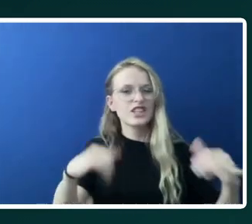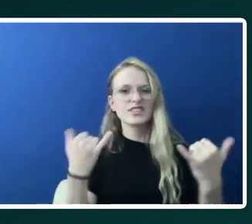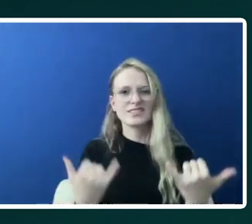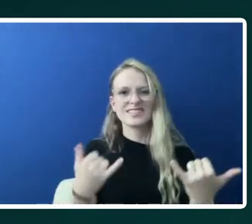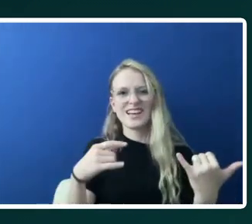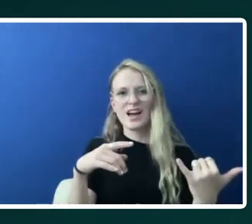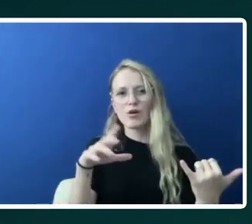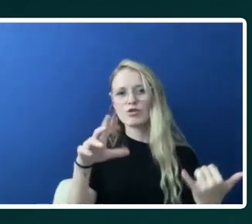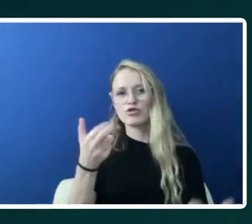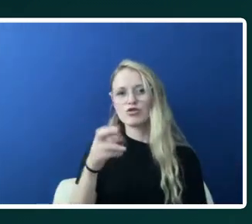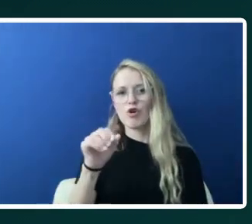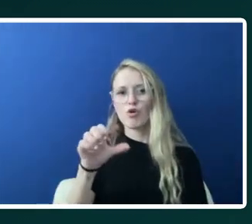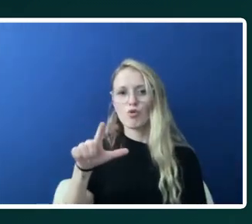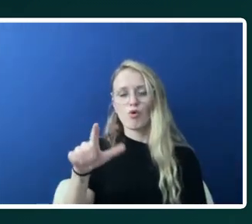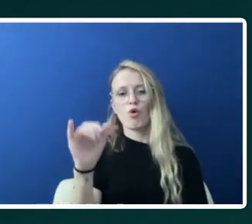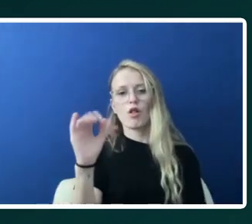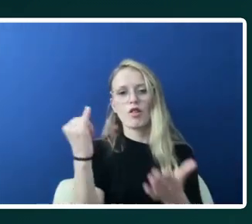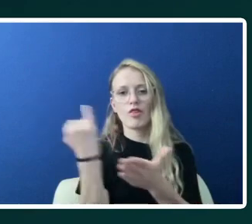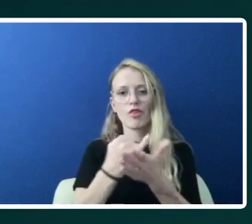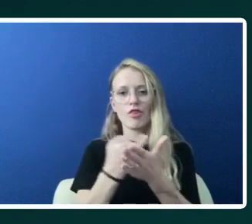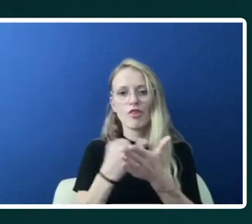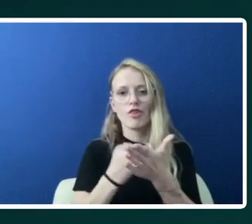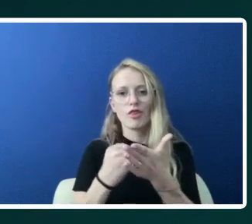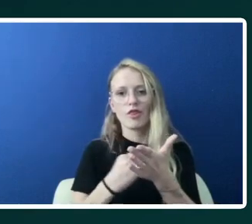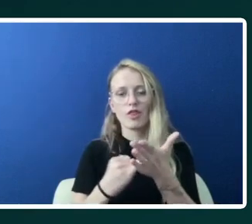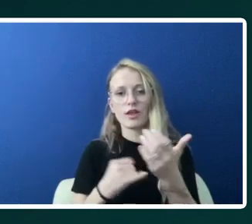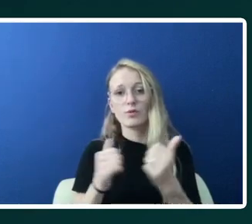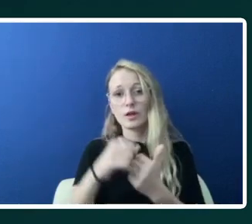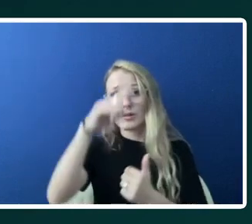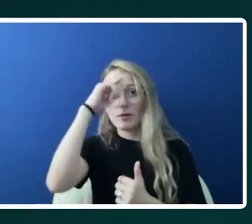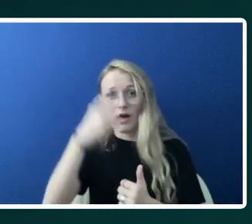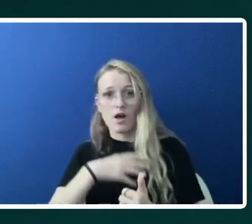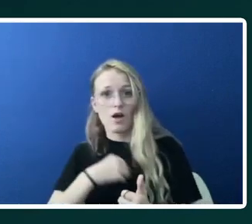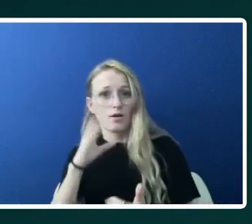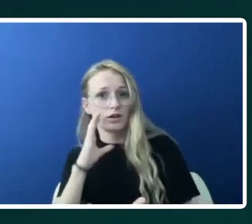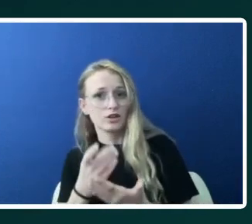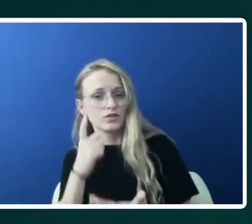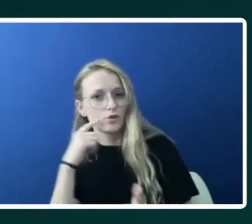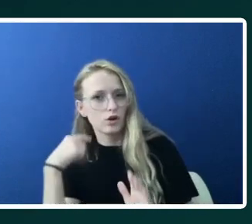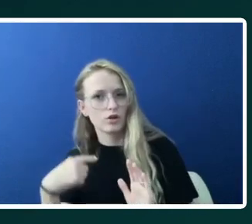the black and white photograph for reference. We were playing with the idea of shading,